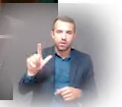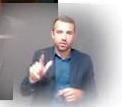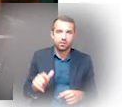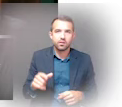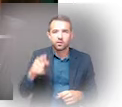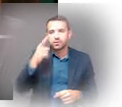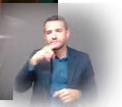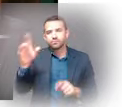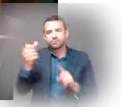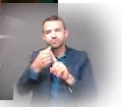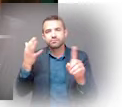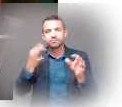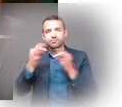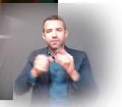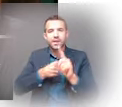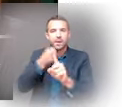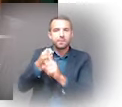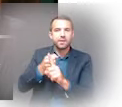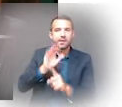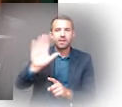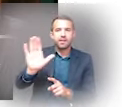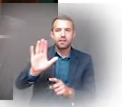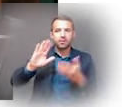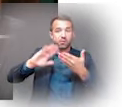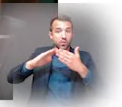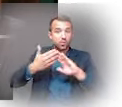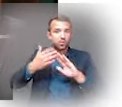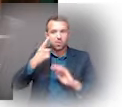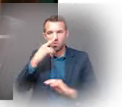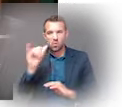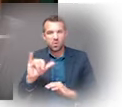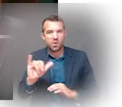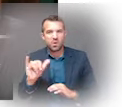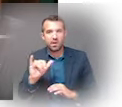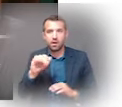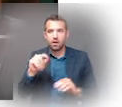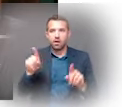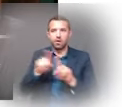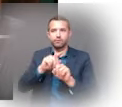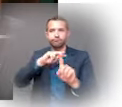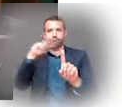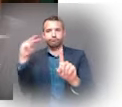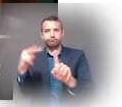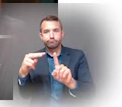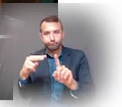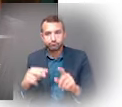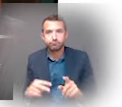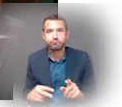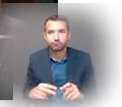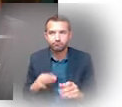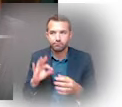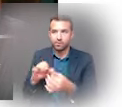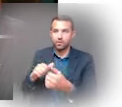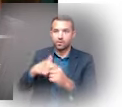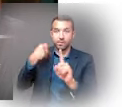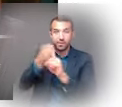I know we were talking a couple days ago, and you were talking about the impacts within your community and also the perception of the impacts within your community. Anil: Sure.